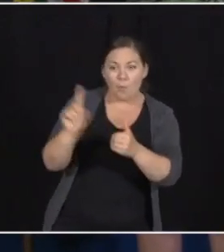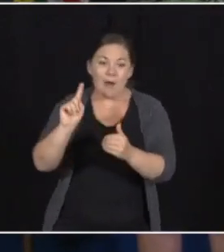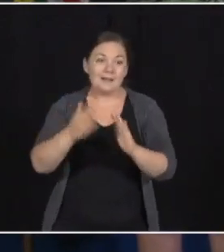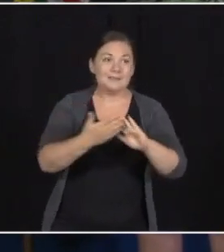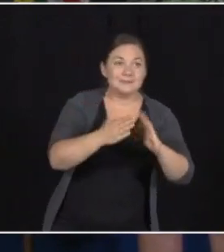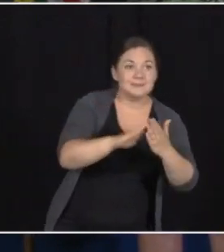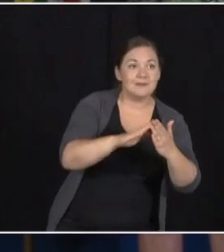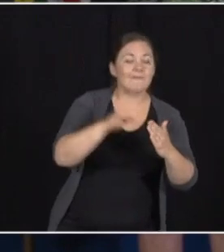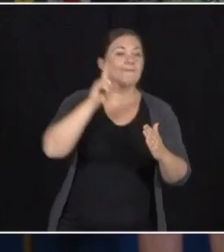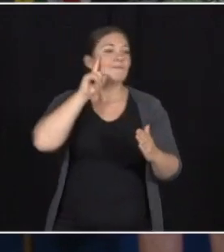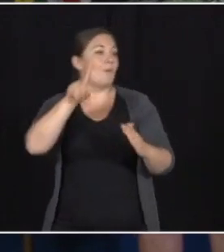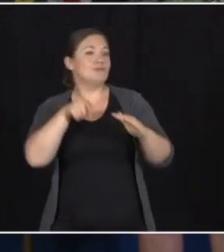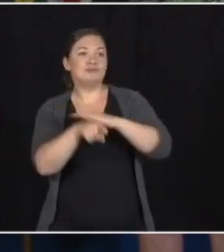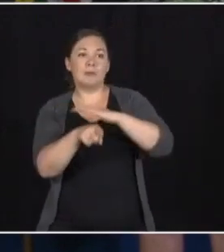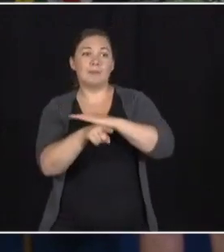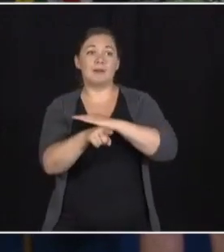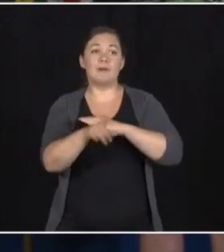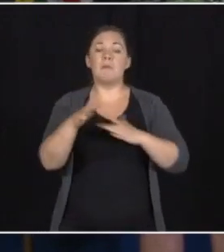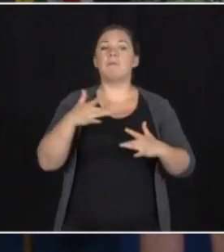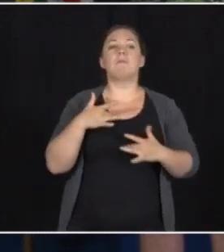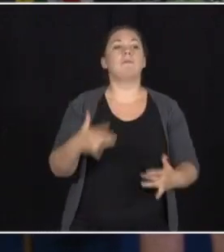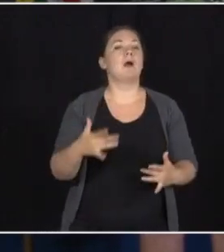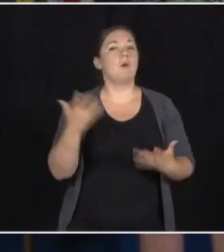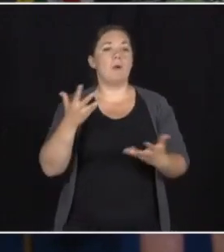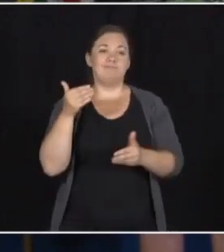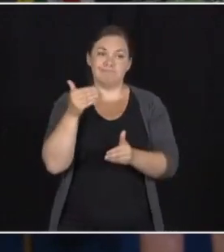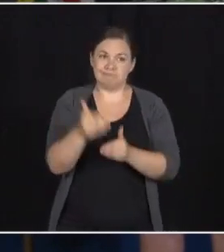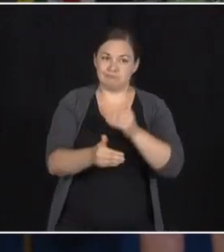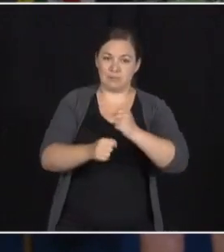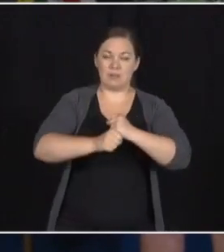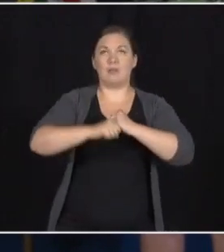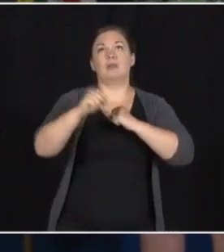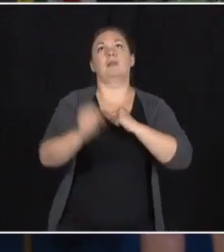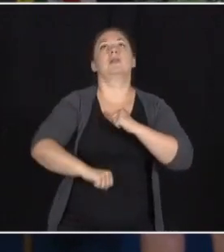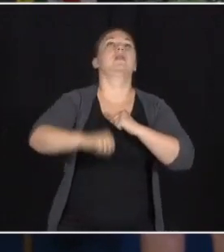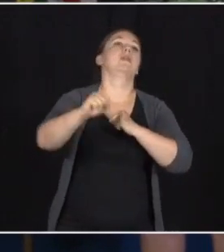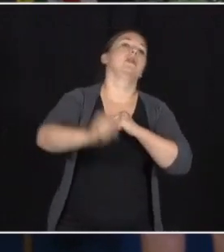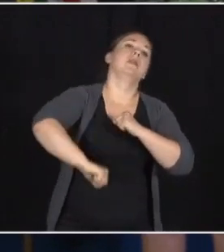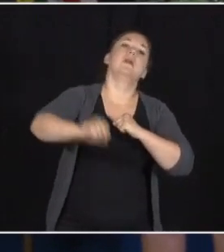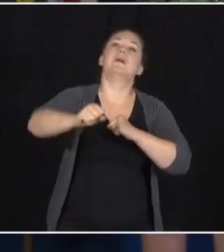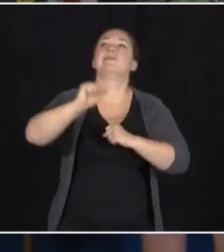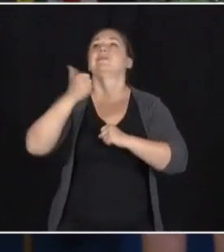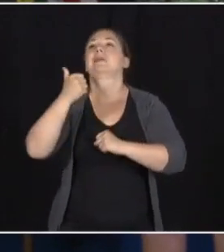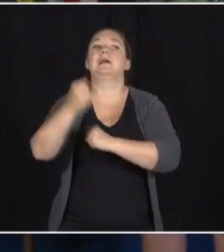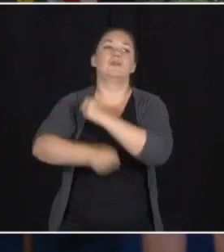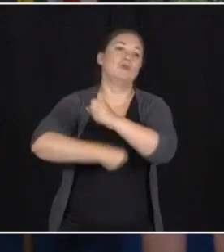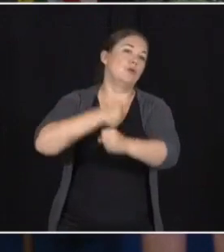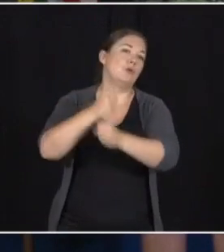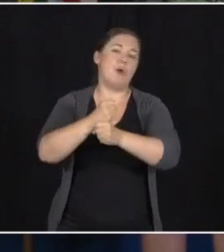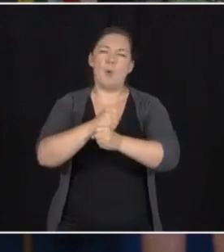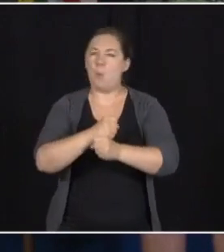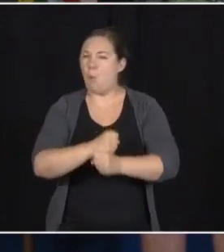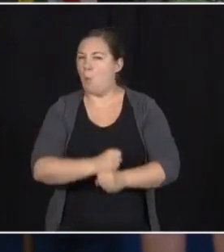The process is far too long and could take decades to materialize. And the current planning and zoning process most